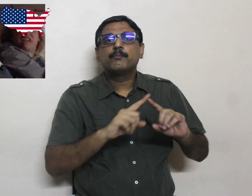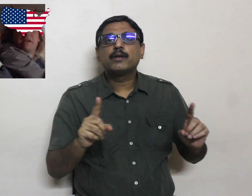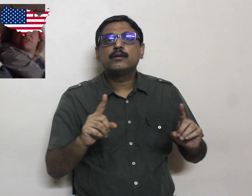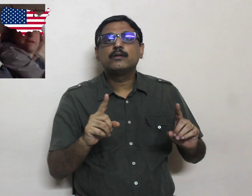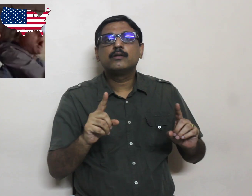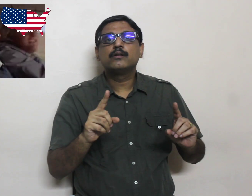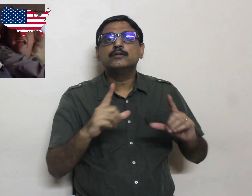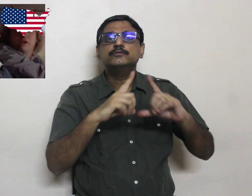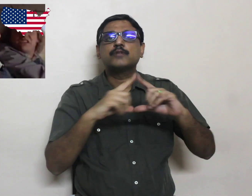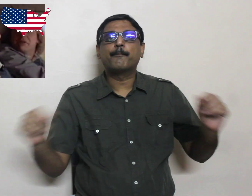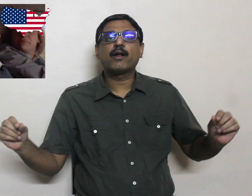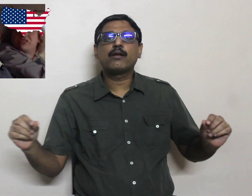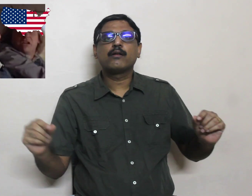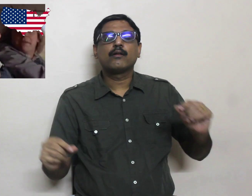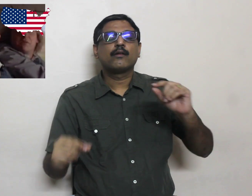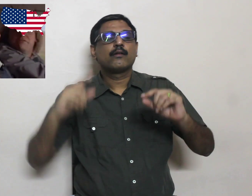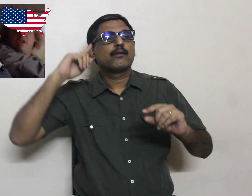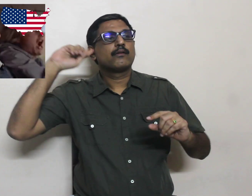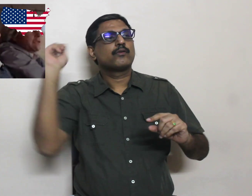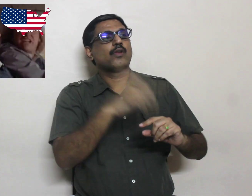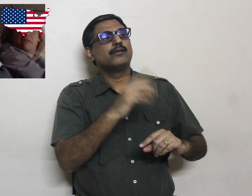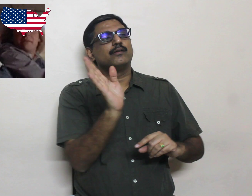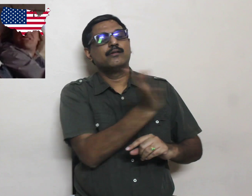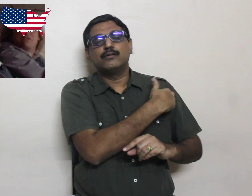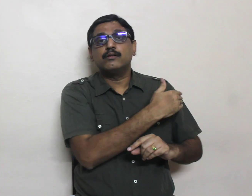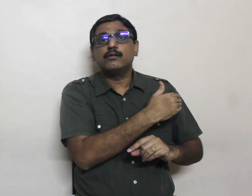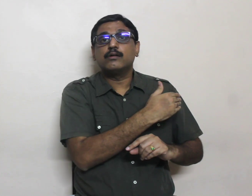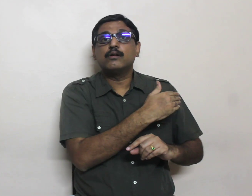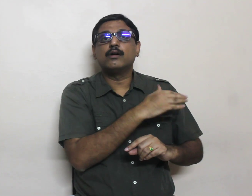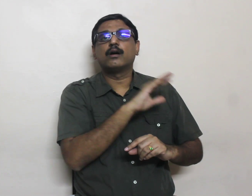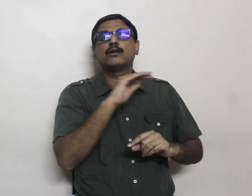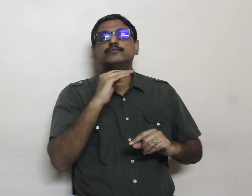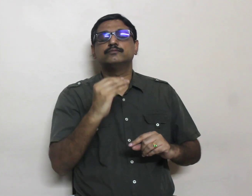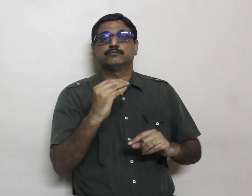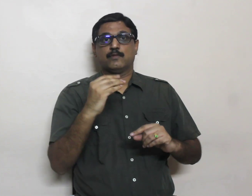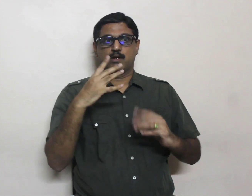But Japan ignored the warning.